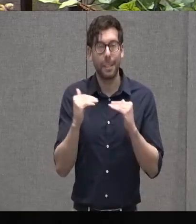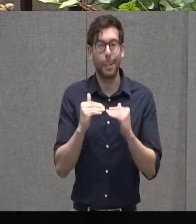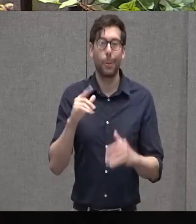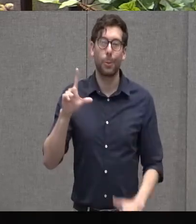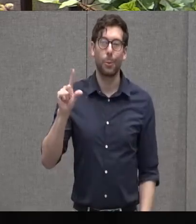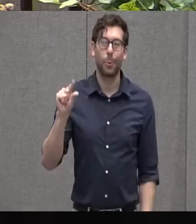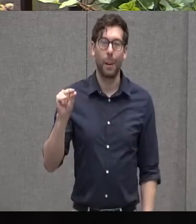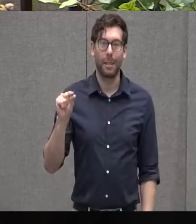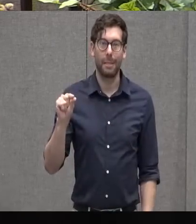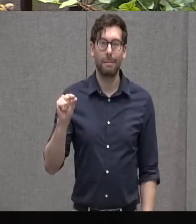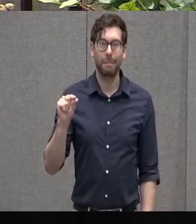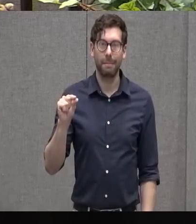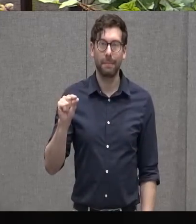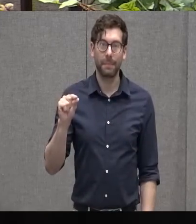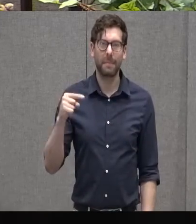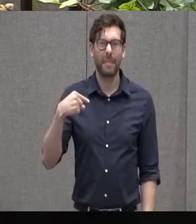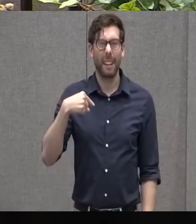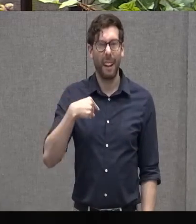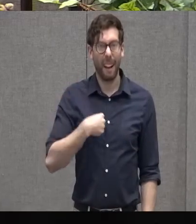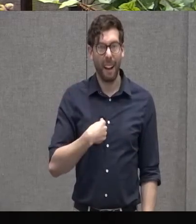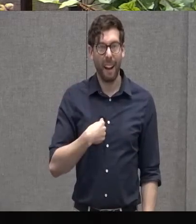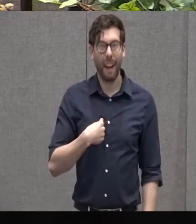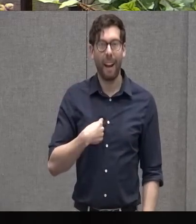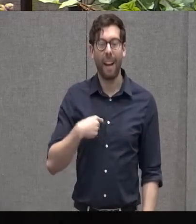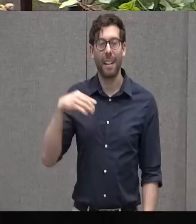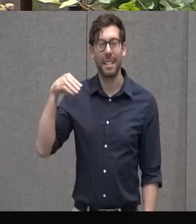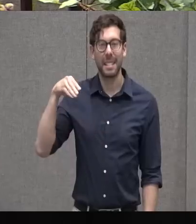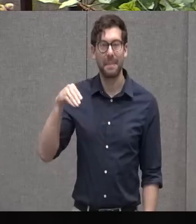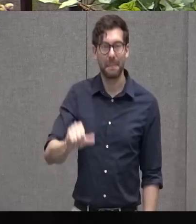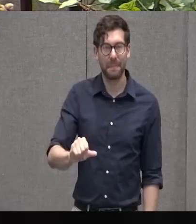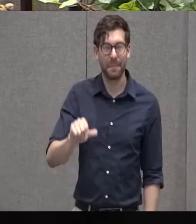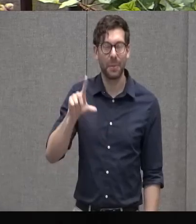I spent $20 at Abby's Special Store.